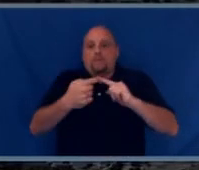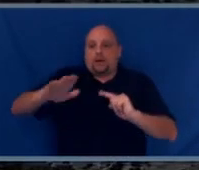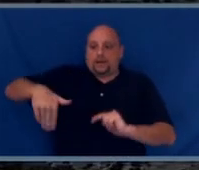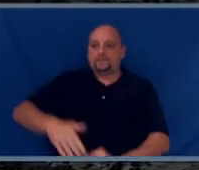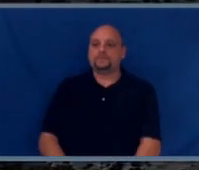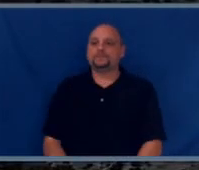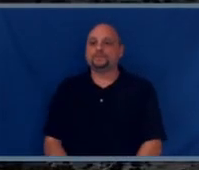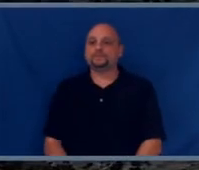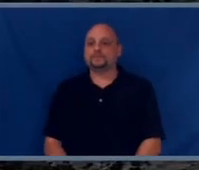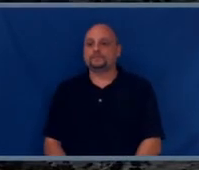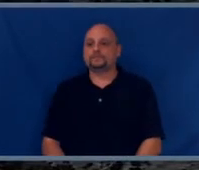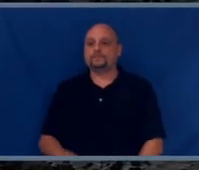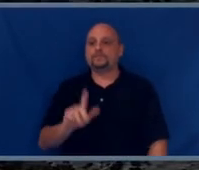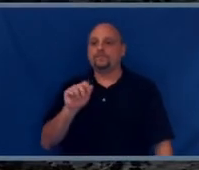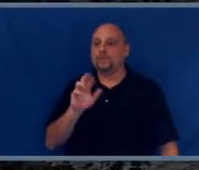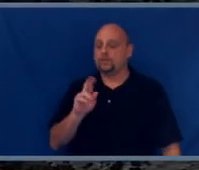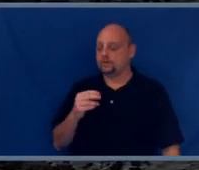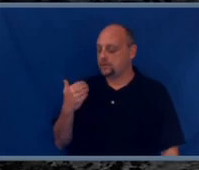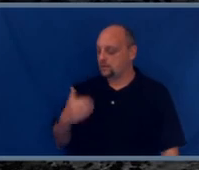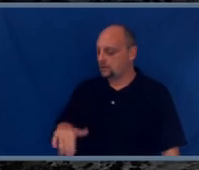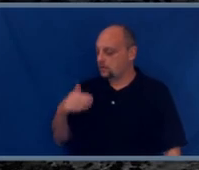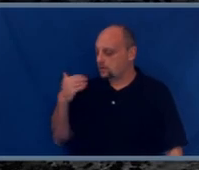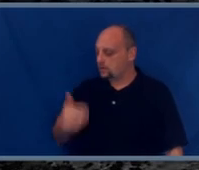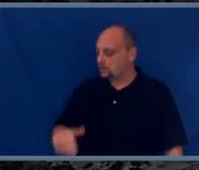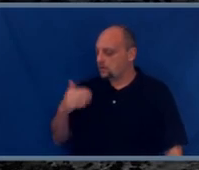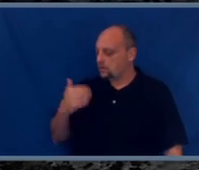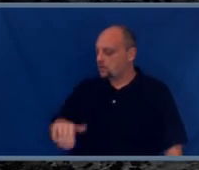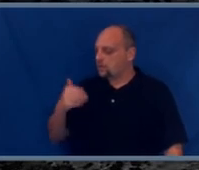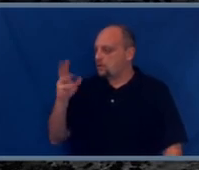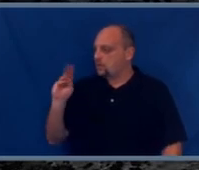ANSWER QUESTIONS WE TONE KNOW